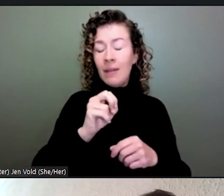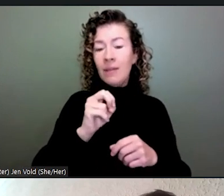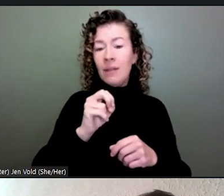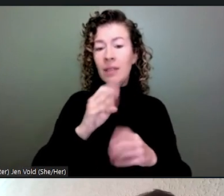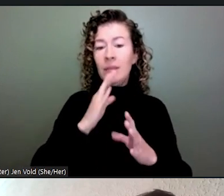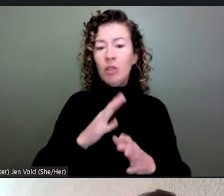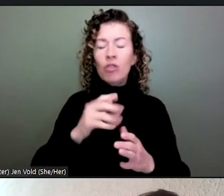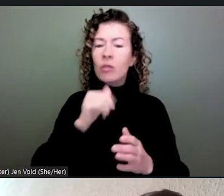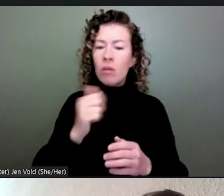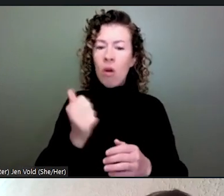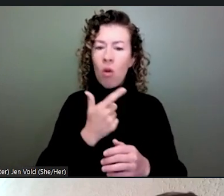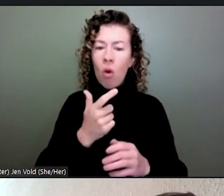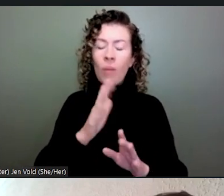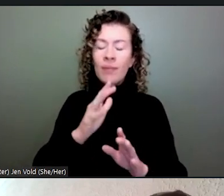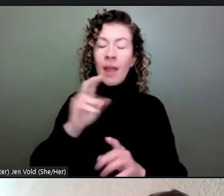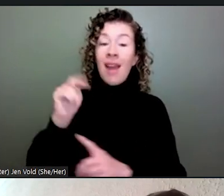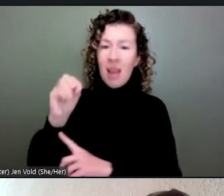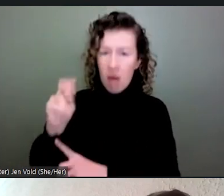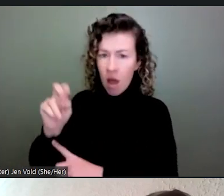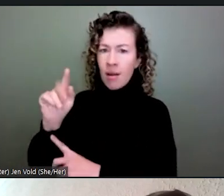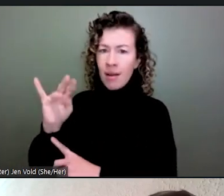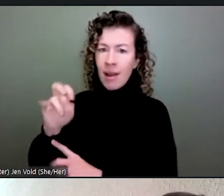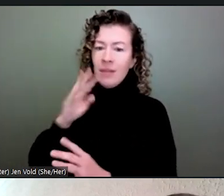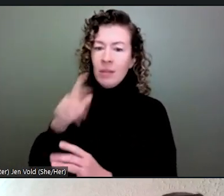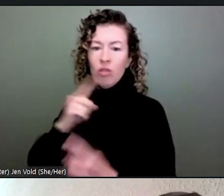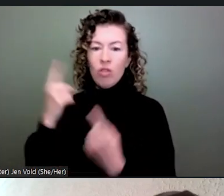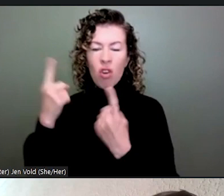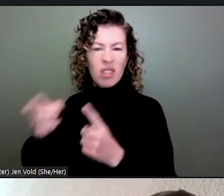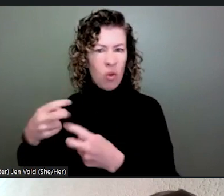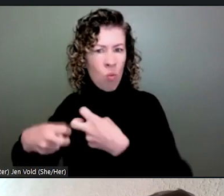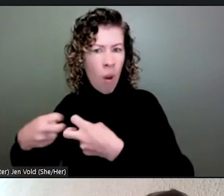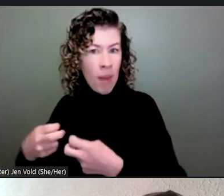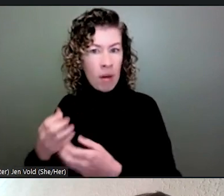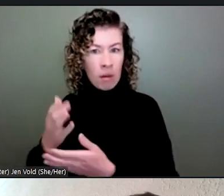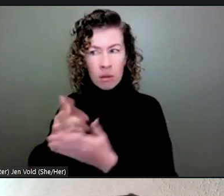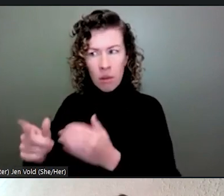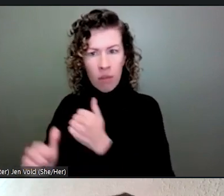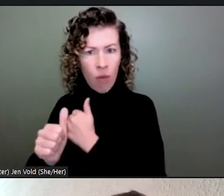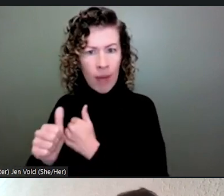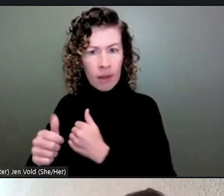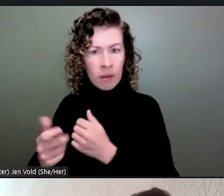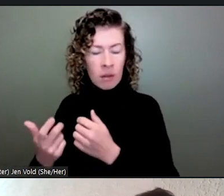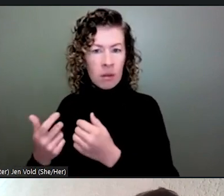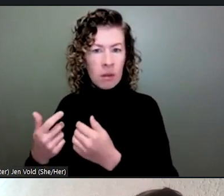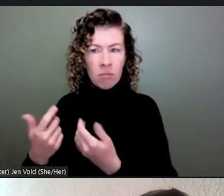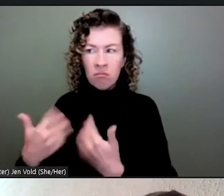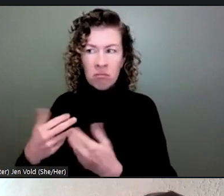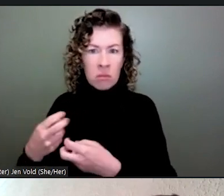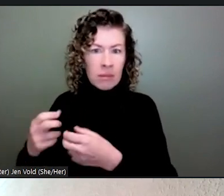as being inherently problematic in some even considered dangerous or threatening. So I position citizenship test as borders rather than tests.